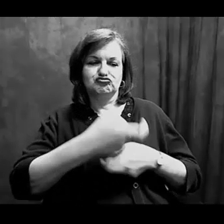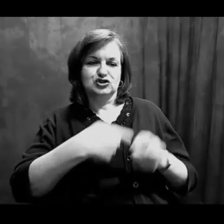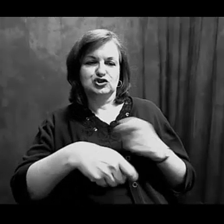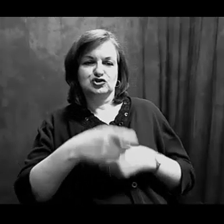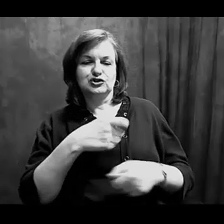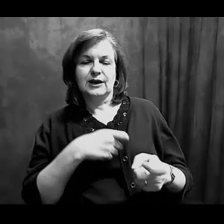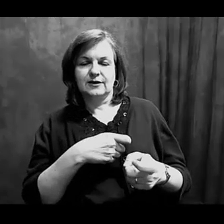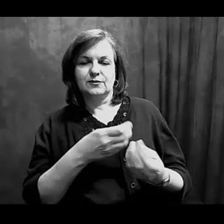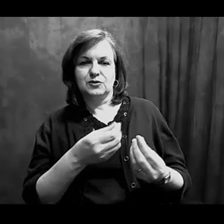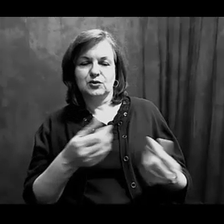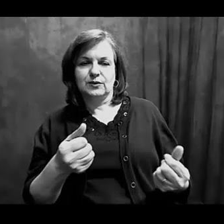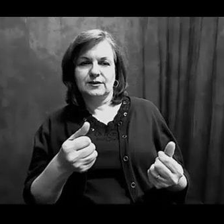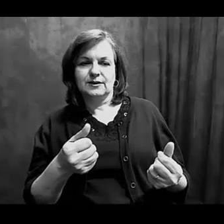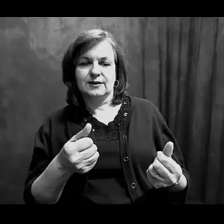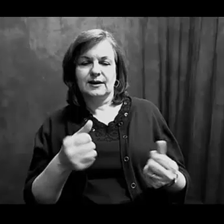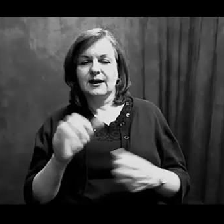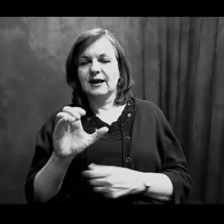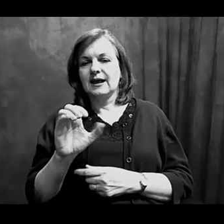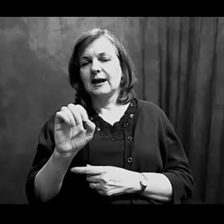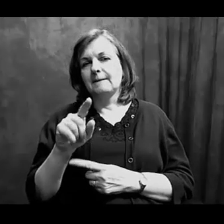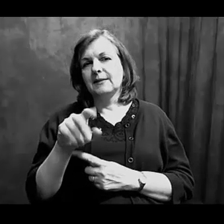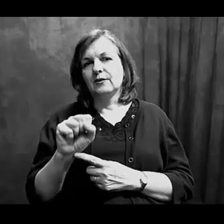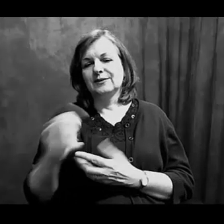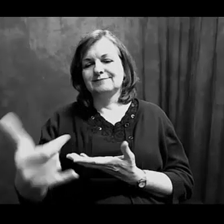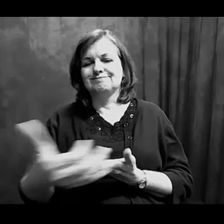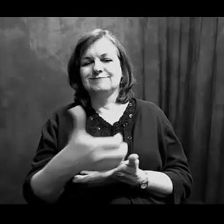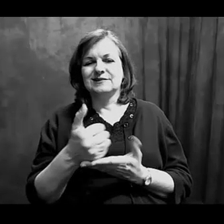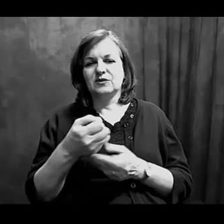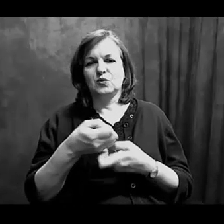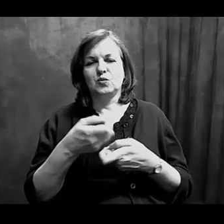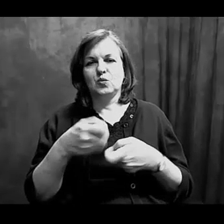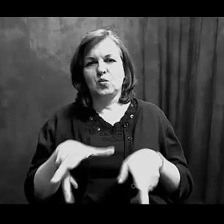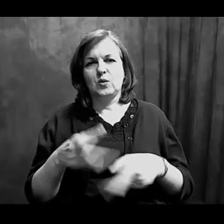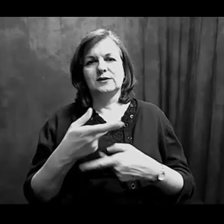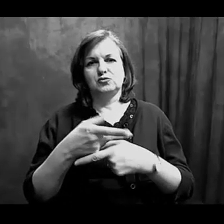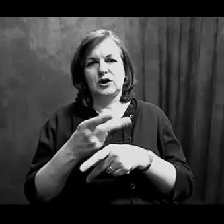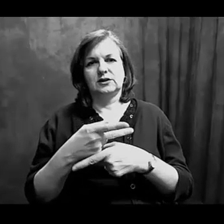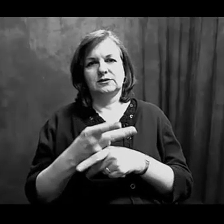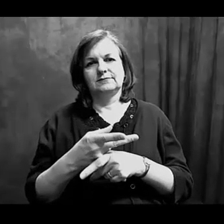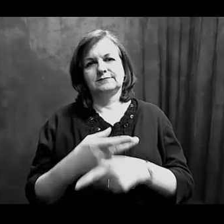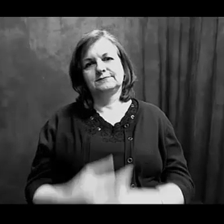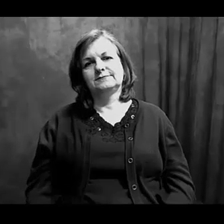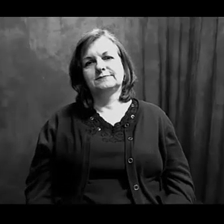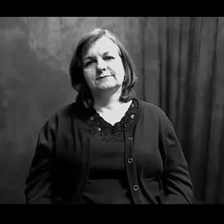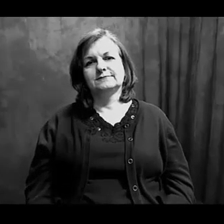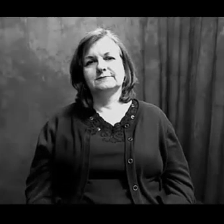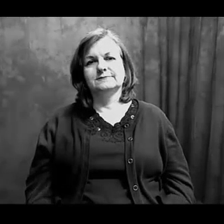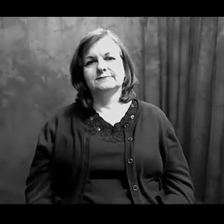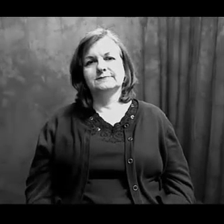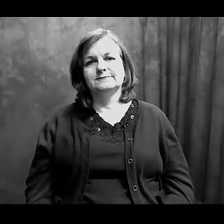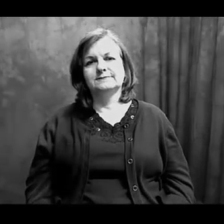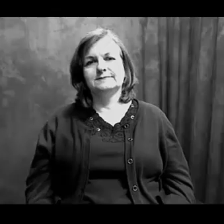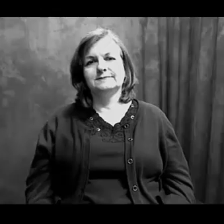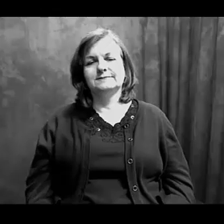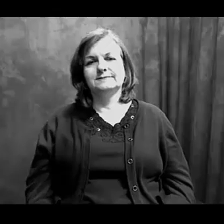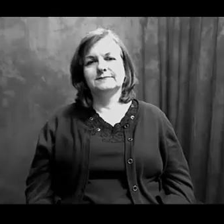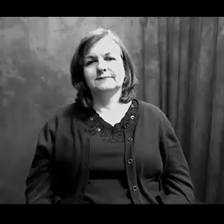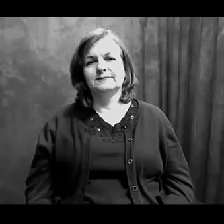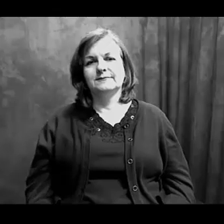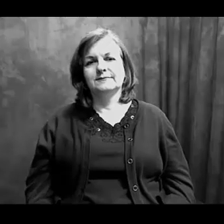the capillaries, and the capillaries will pick back up waste products